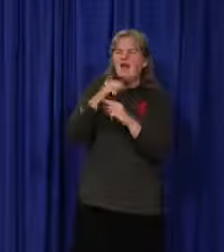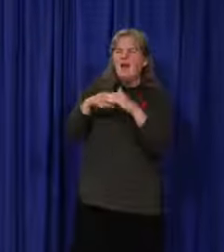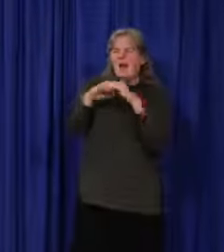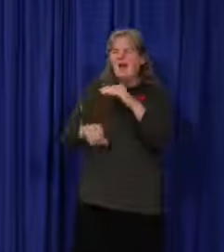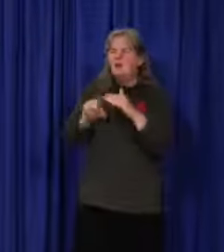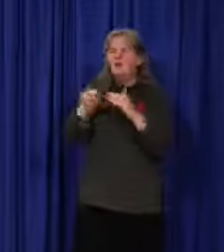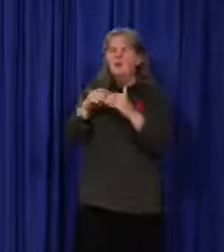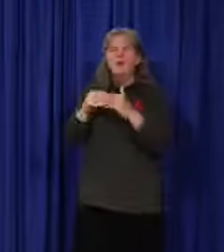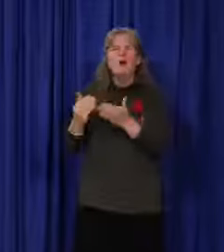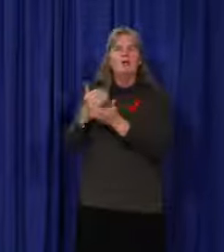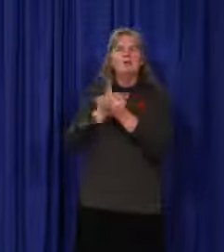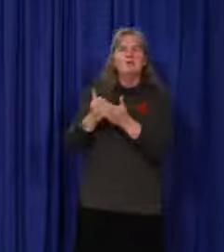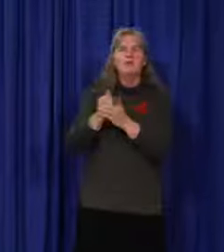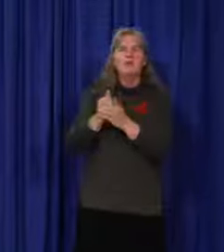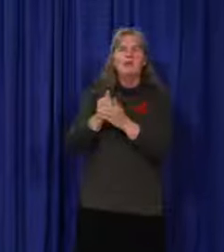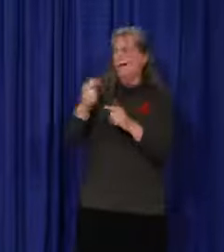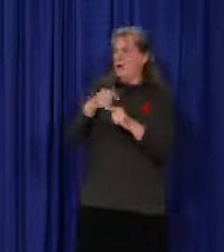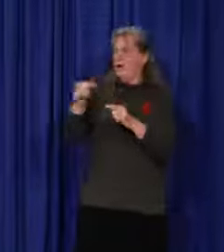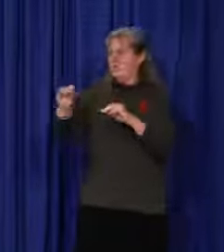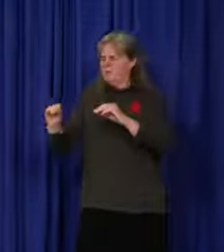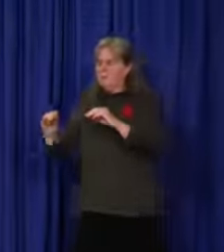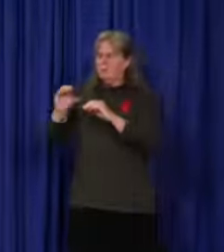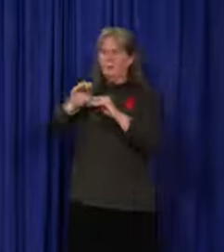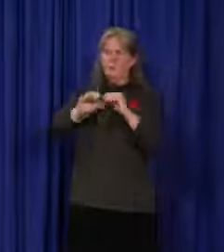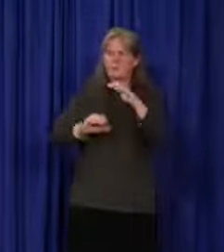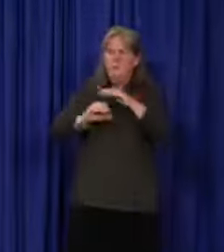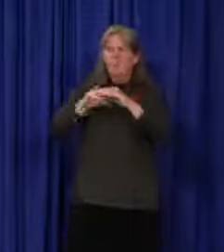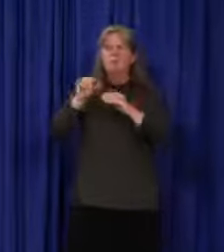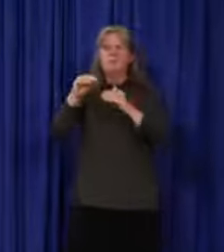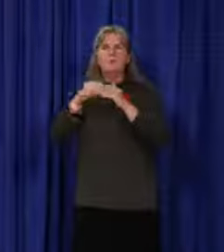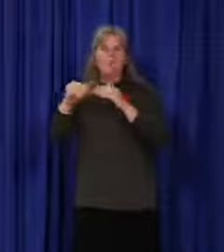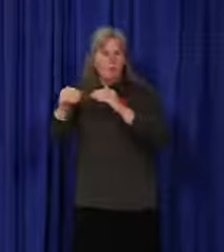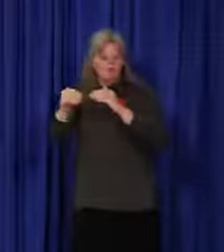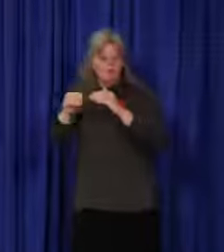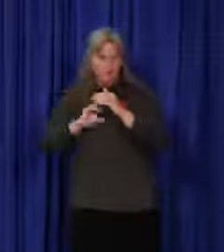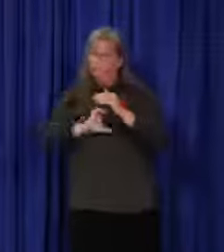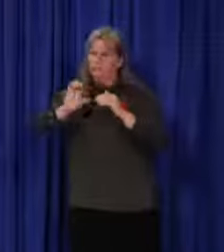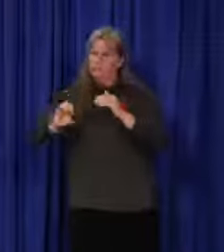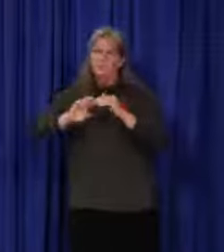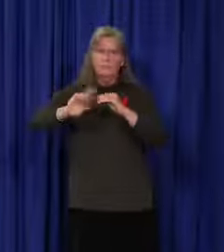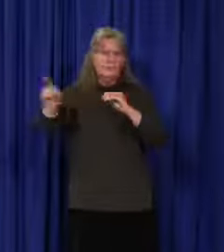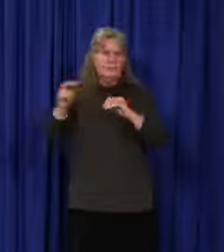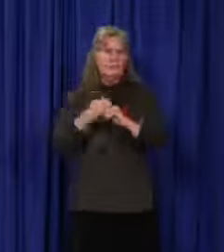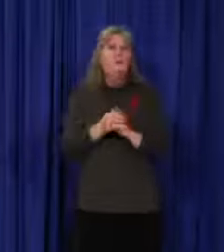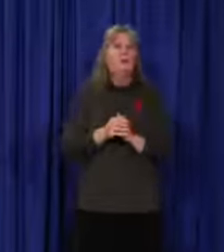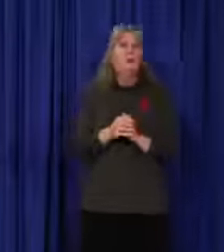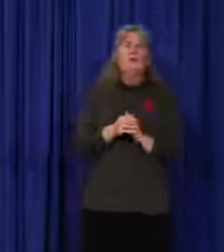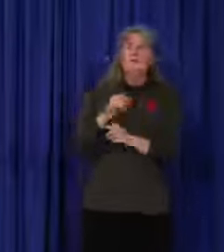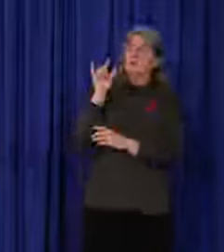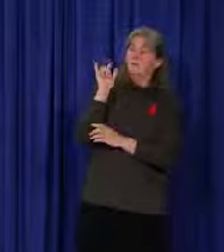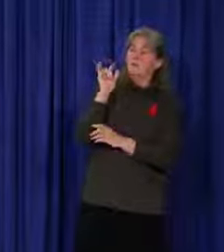to stick with two families if these are larger families. But for smaller groups that can mean an expansion.